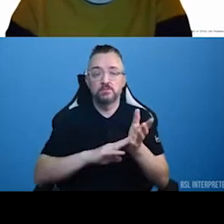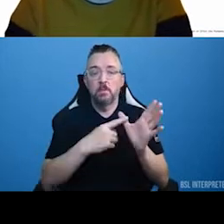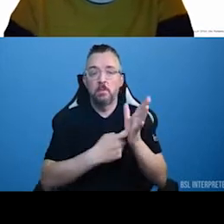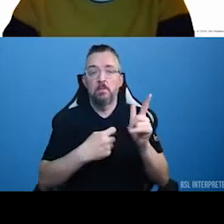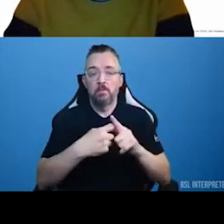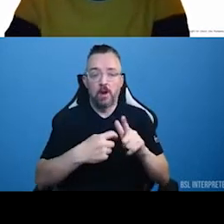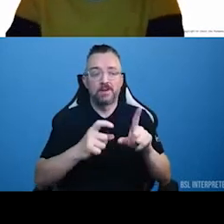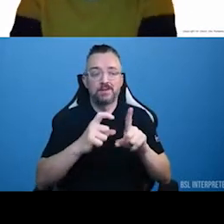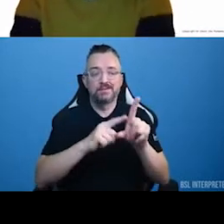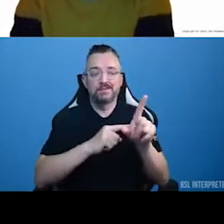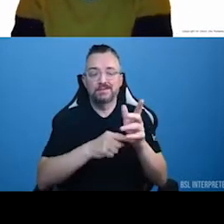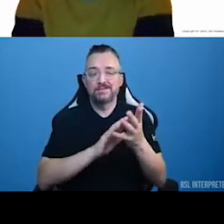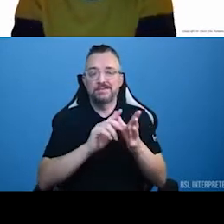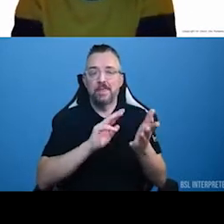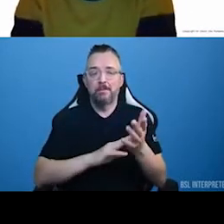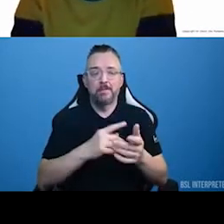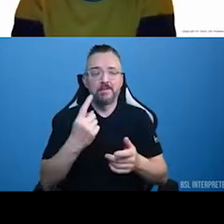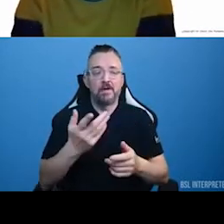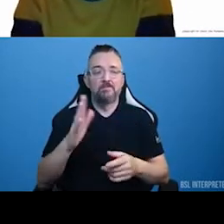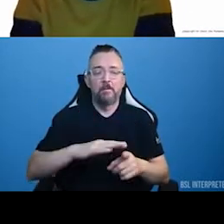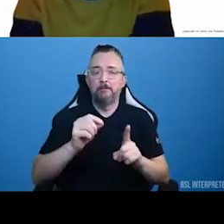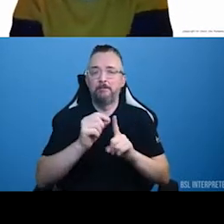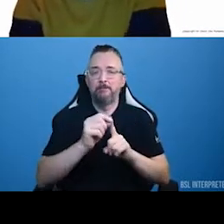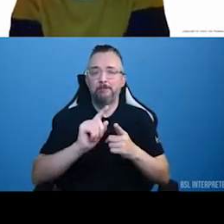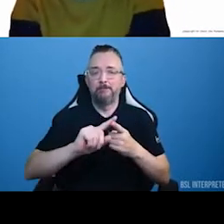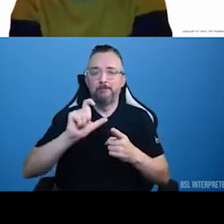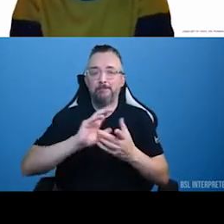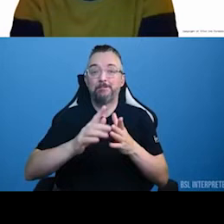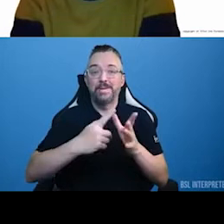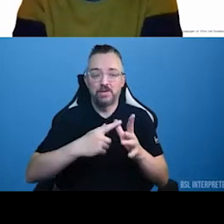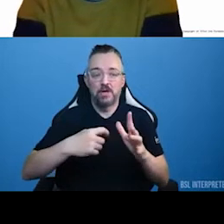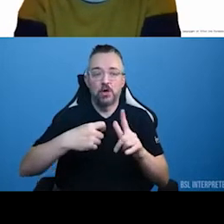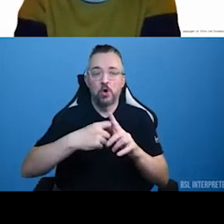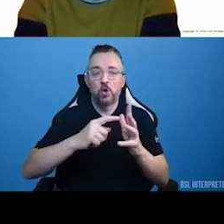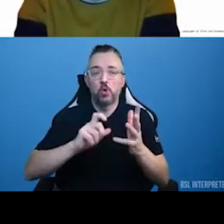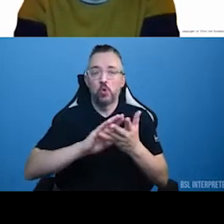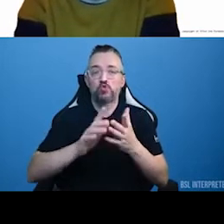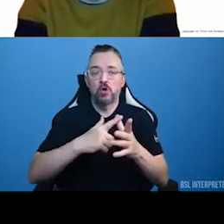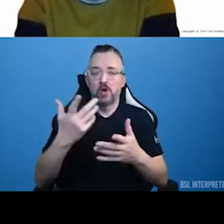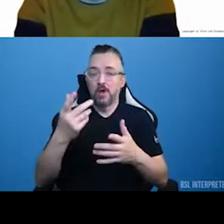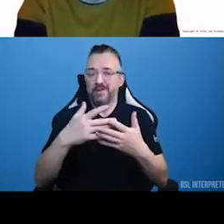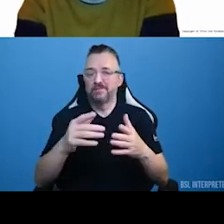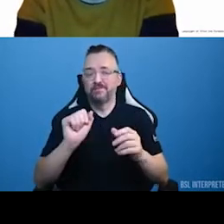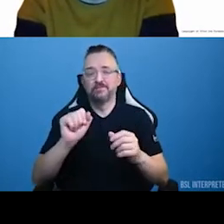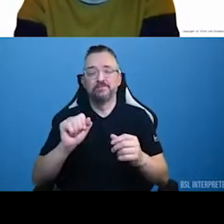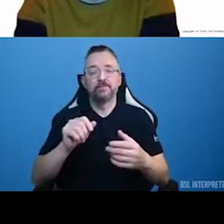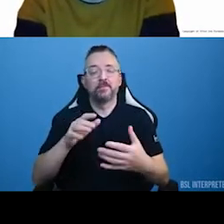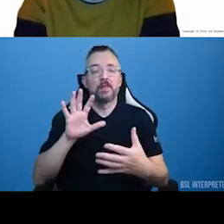one of the co-founders of PechaKucha, who has recently posted on his LinkedIn, and it was something that,